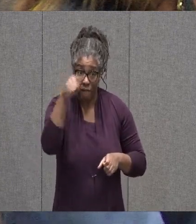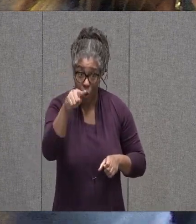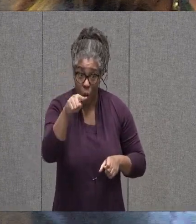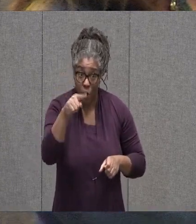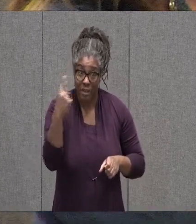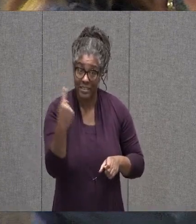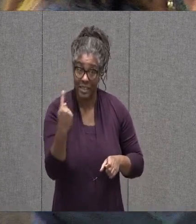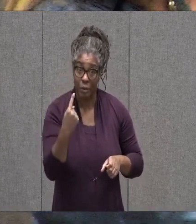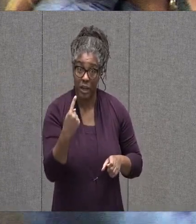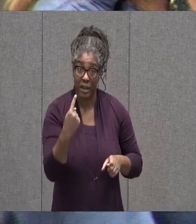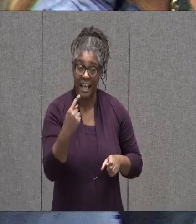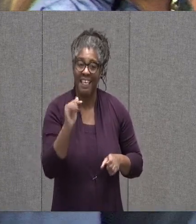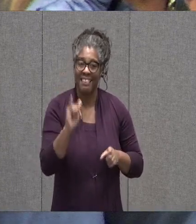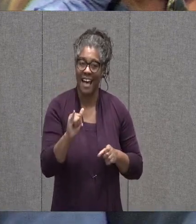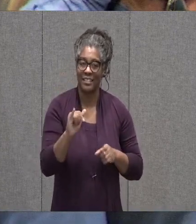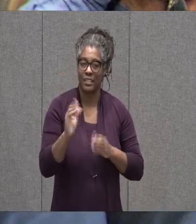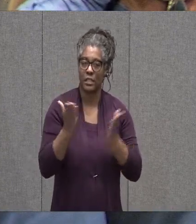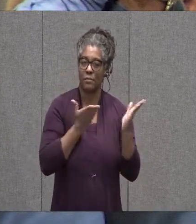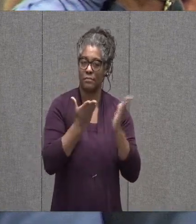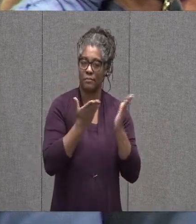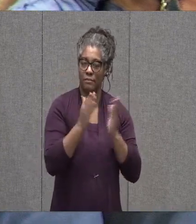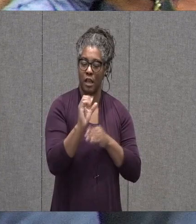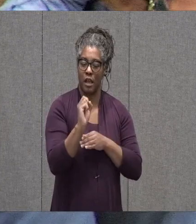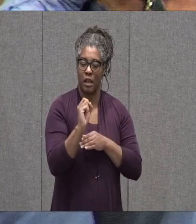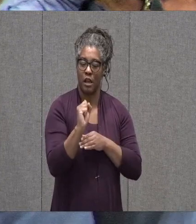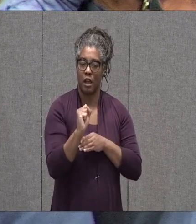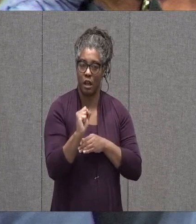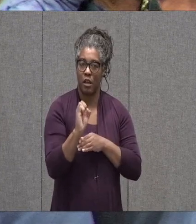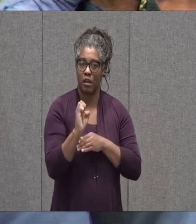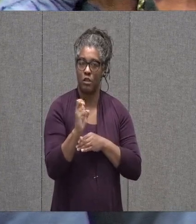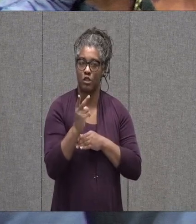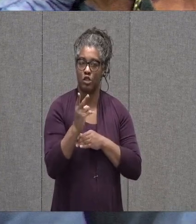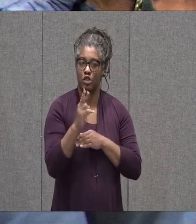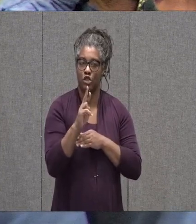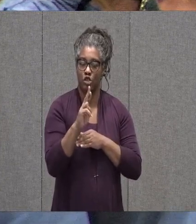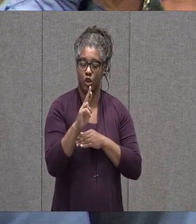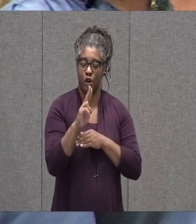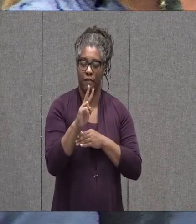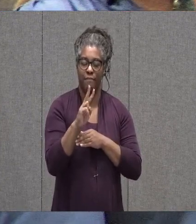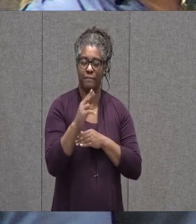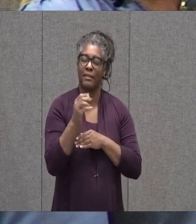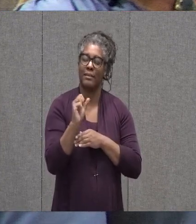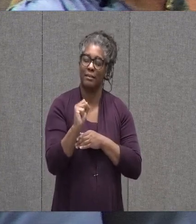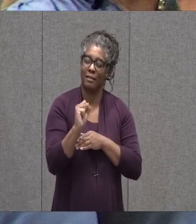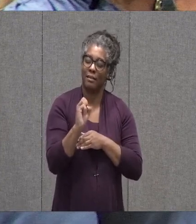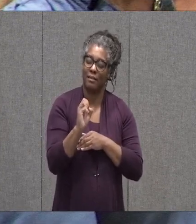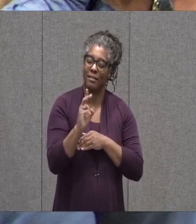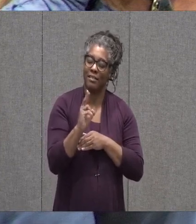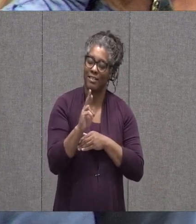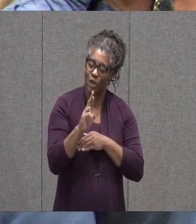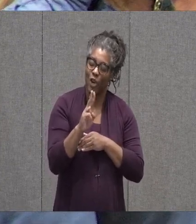So, this young lady is babysitting. And when I was a middle schooler and high schooler,